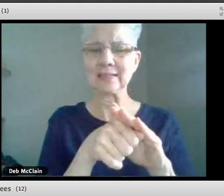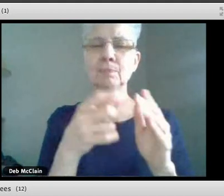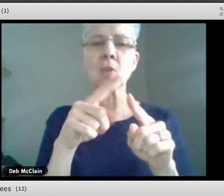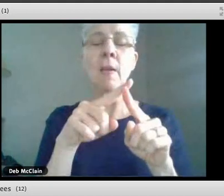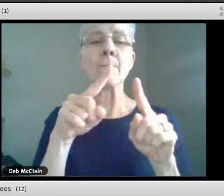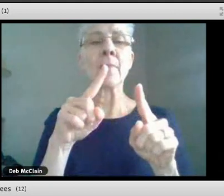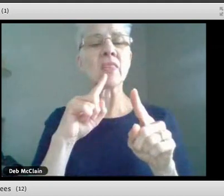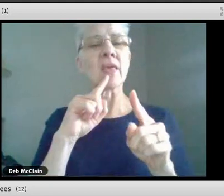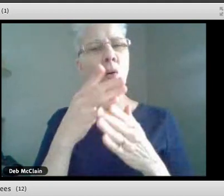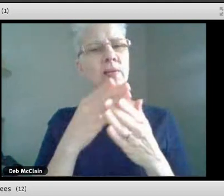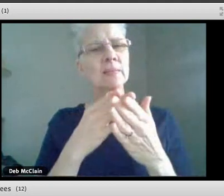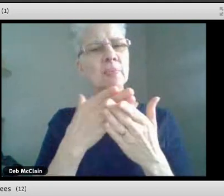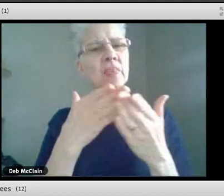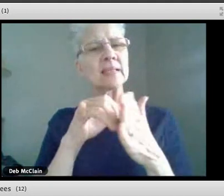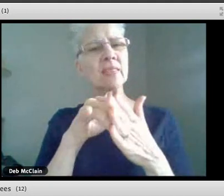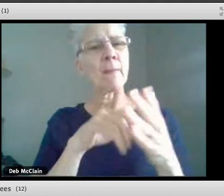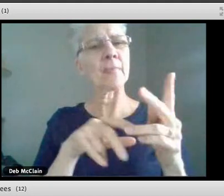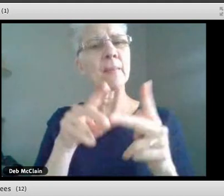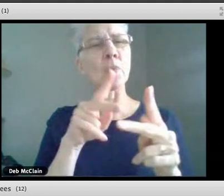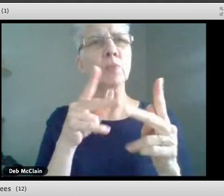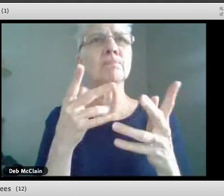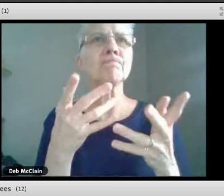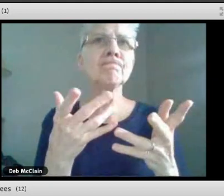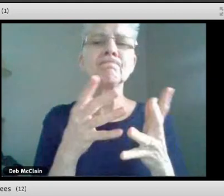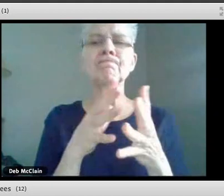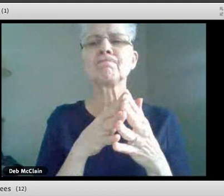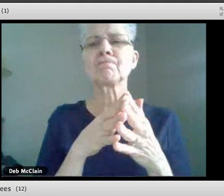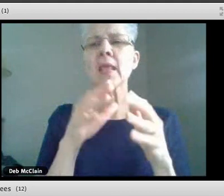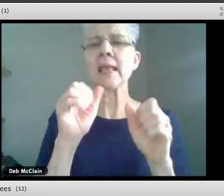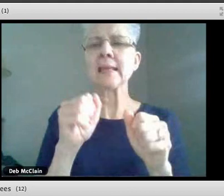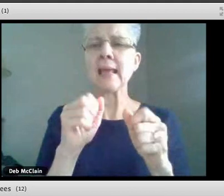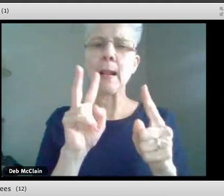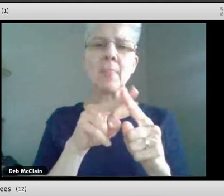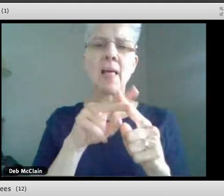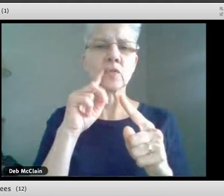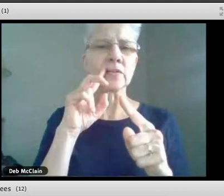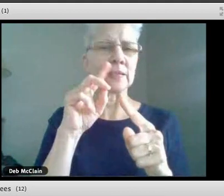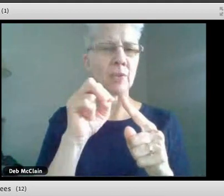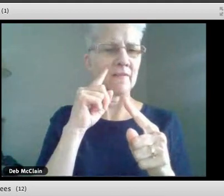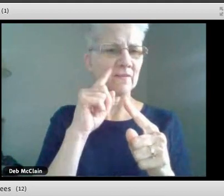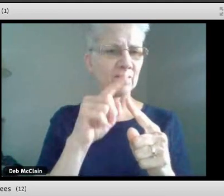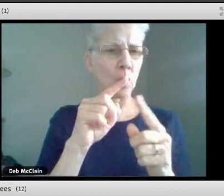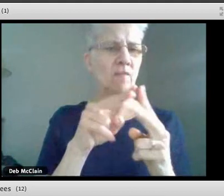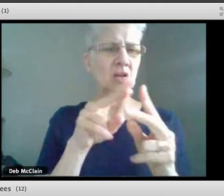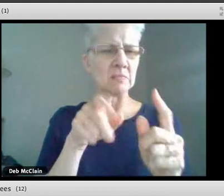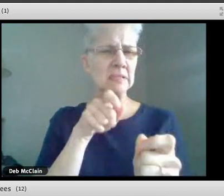but there are certain things that people can apply for disability for, and they're very specific,